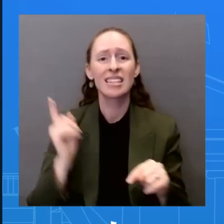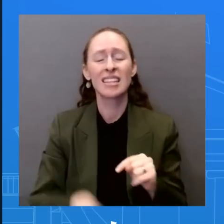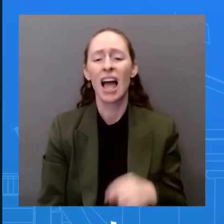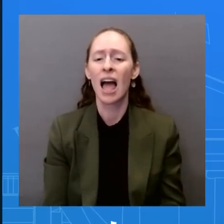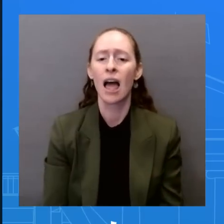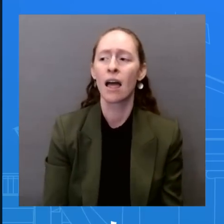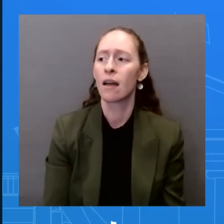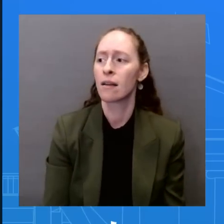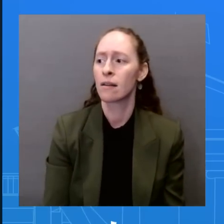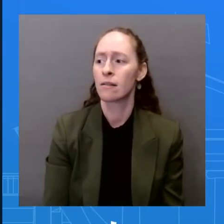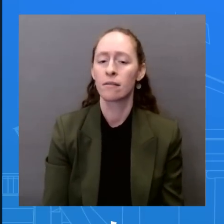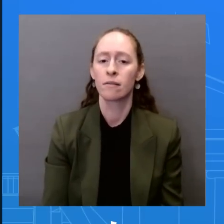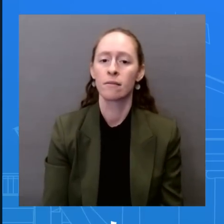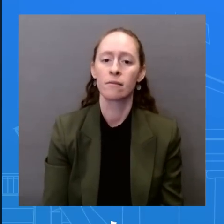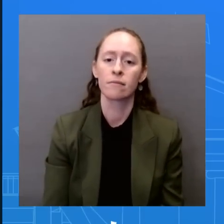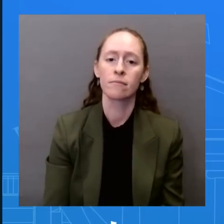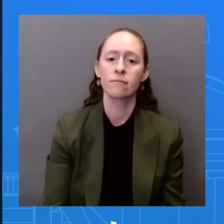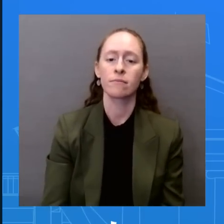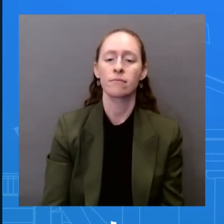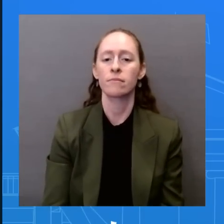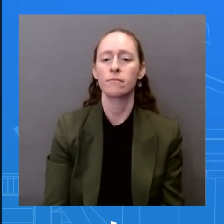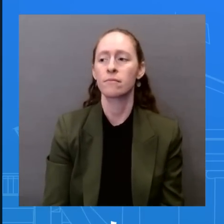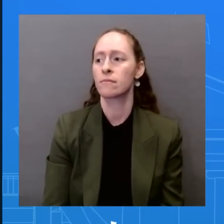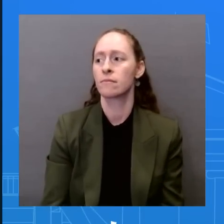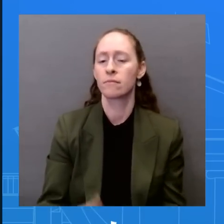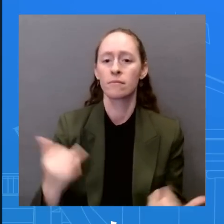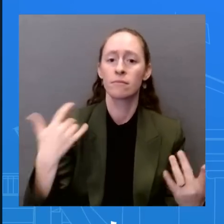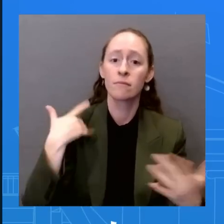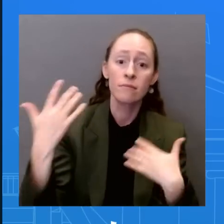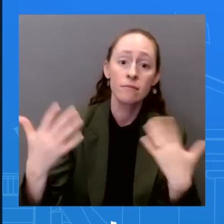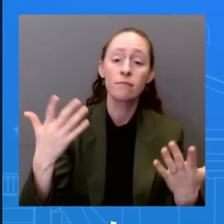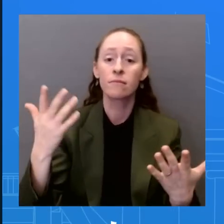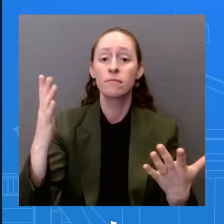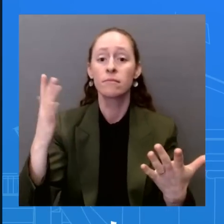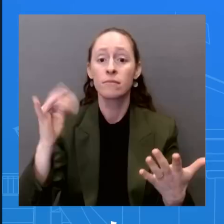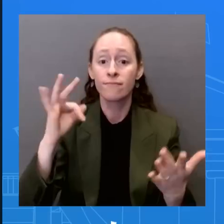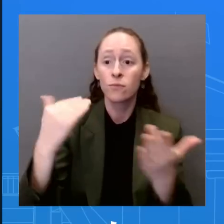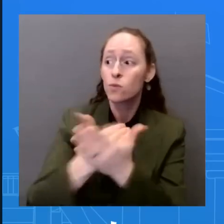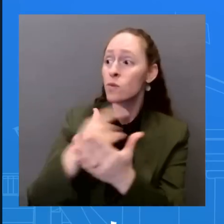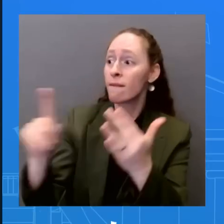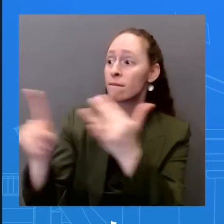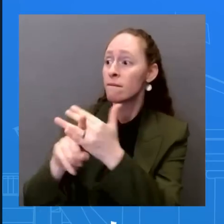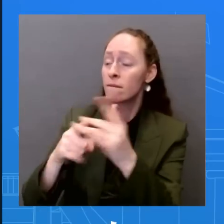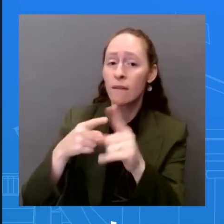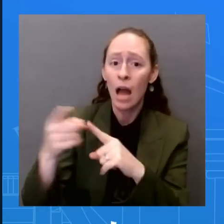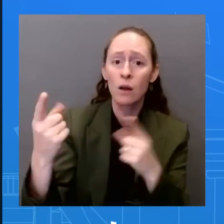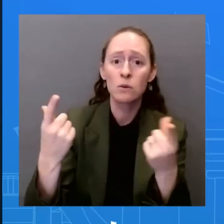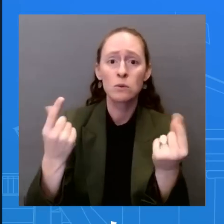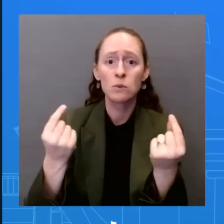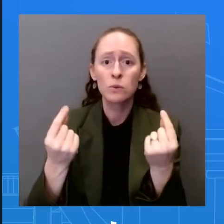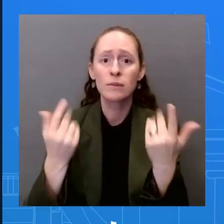and how dire things could look like later this year if we don't act, if we don't get that extra funding.